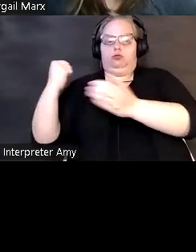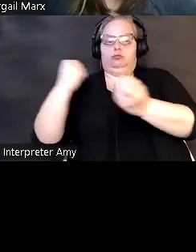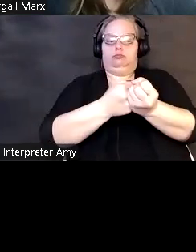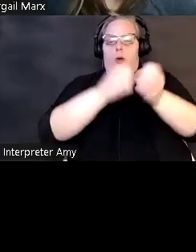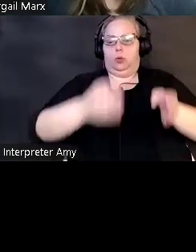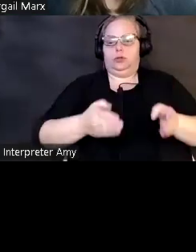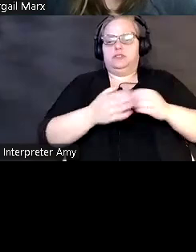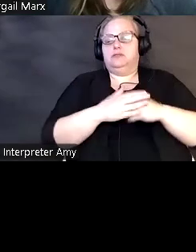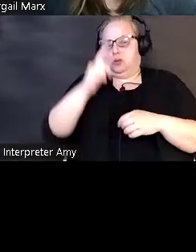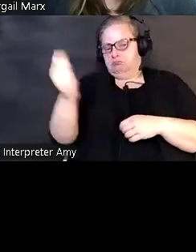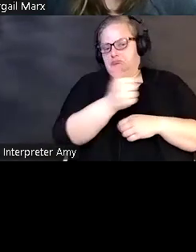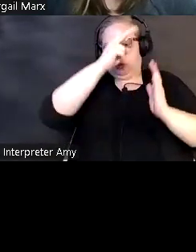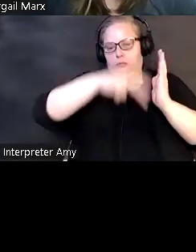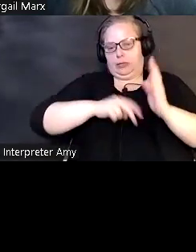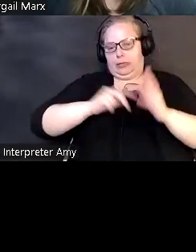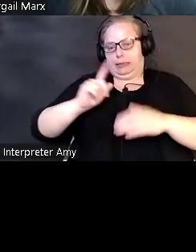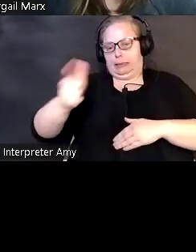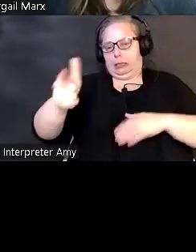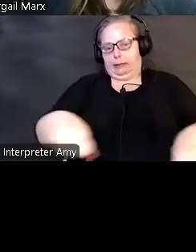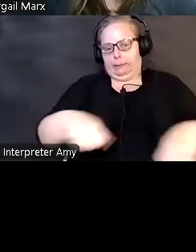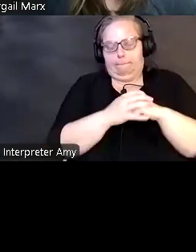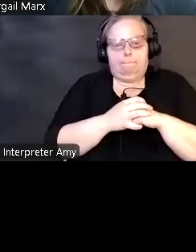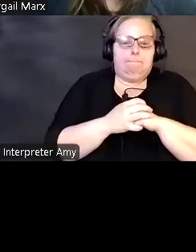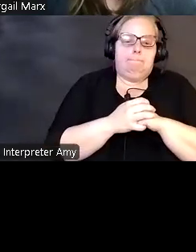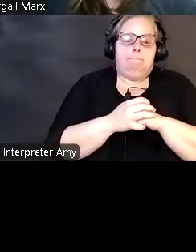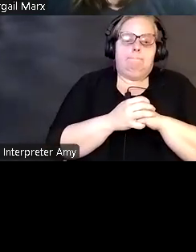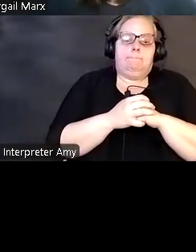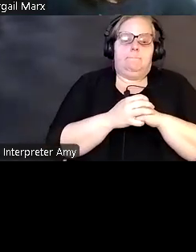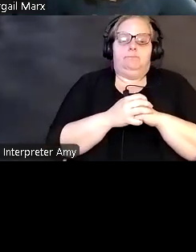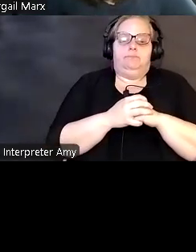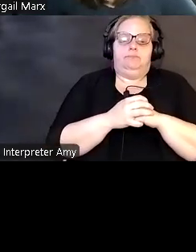this part later too. So then kind of the